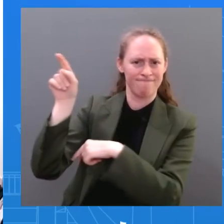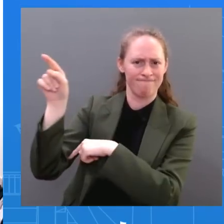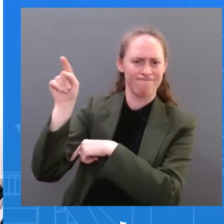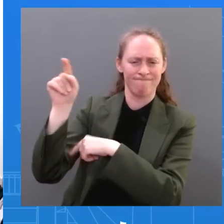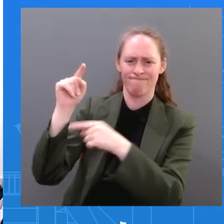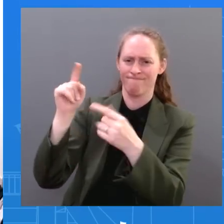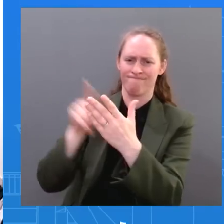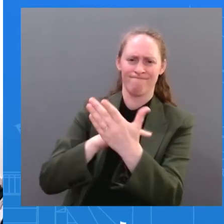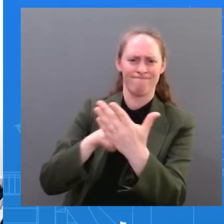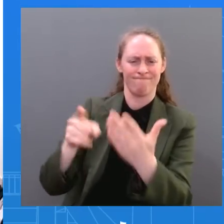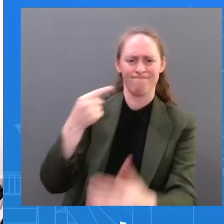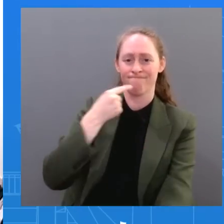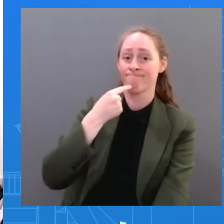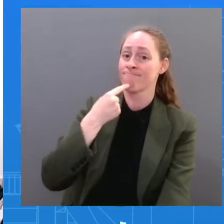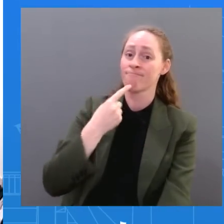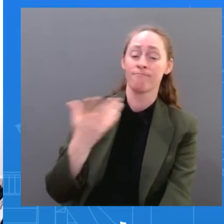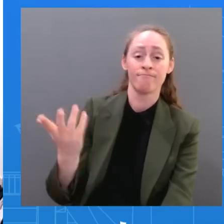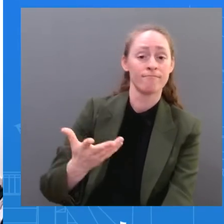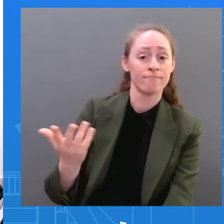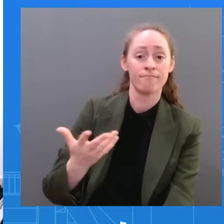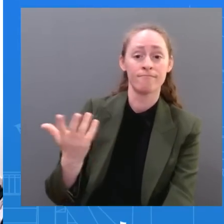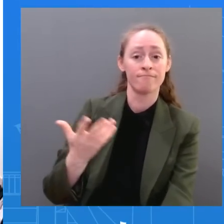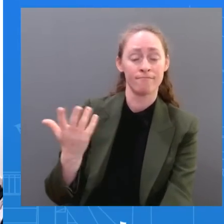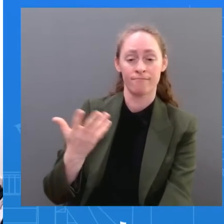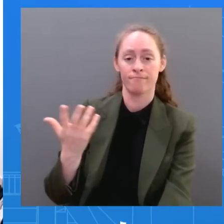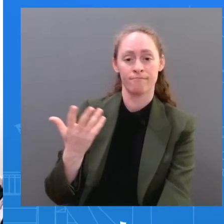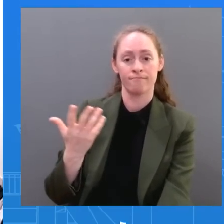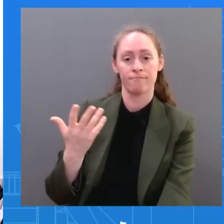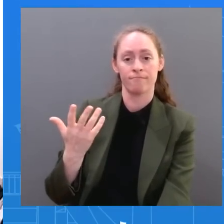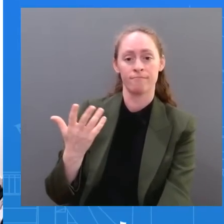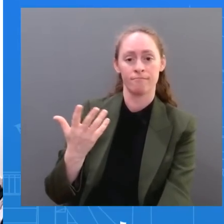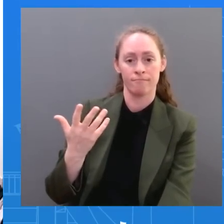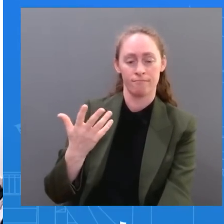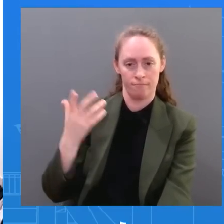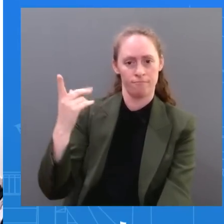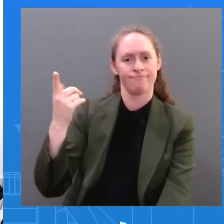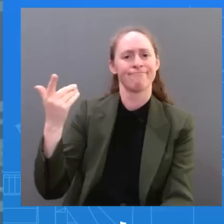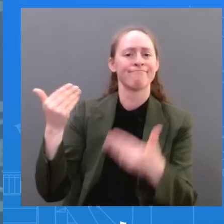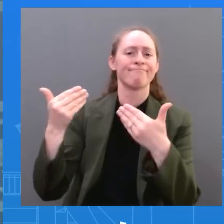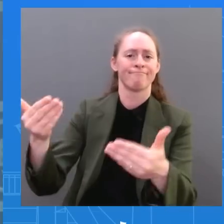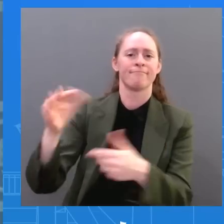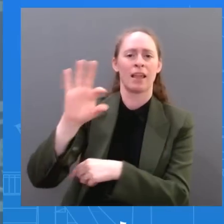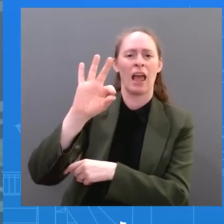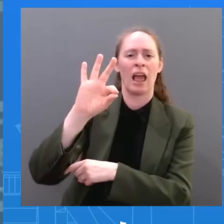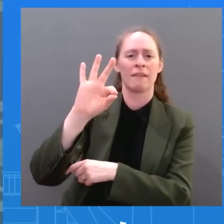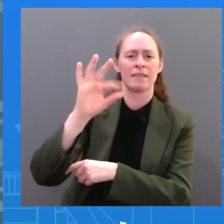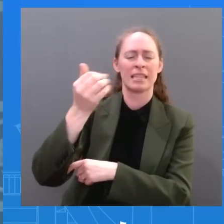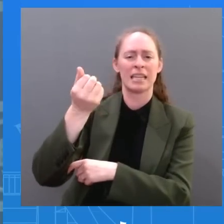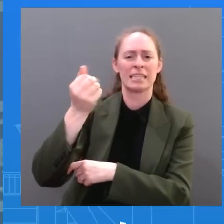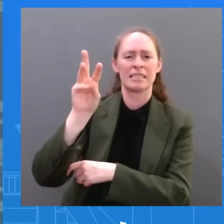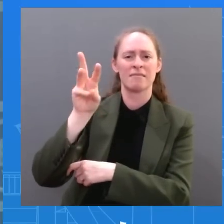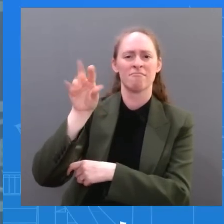I'm just curious if the White House has any response to that criticism, which came from several members of his own party. Ms. Jean-Pierre: Is it because after